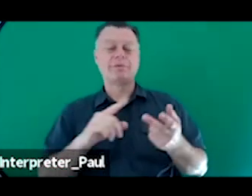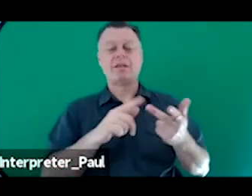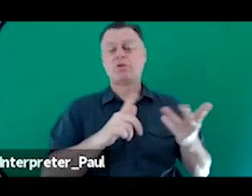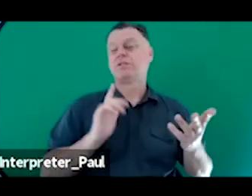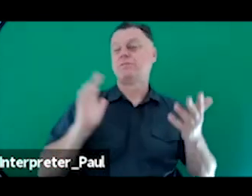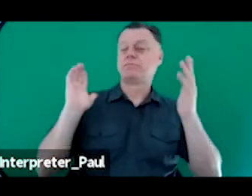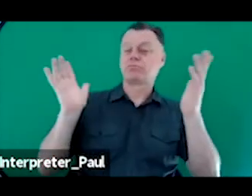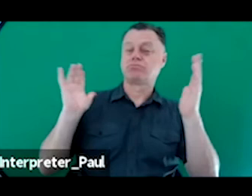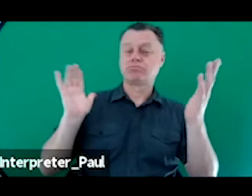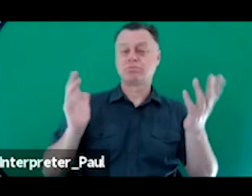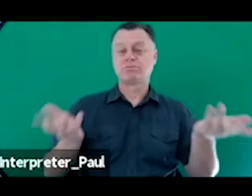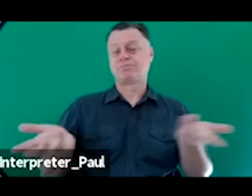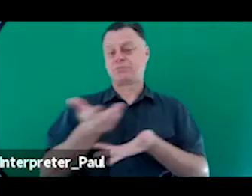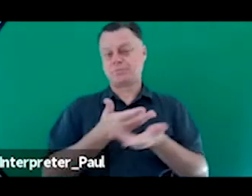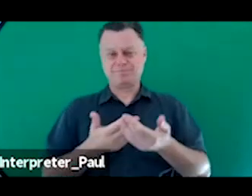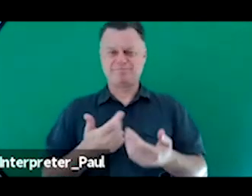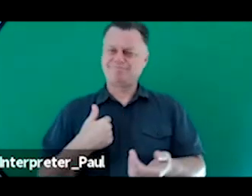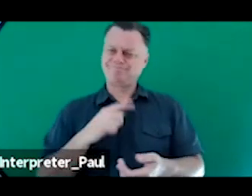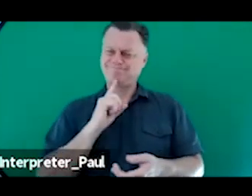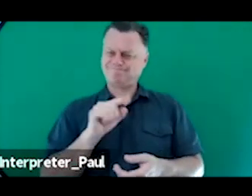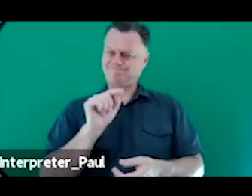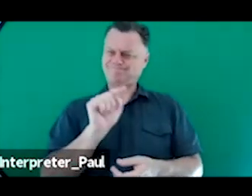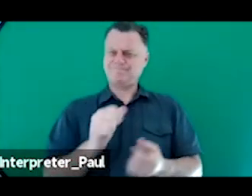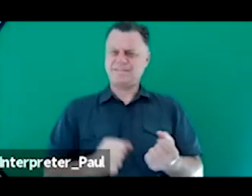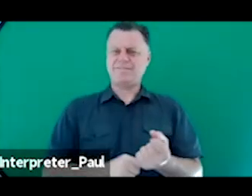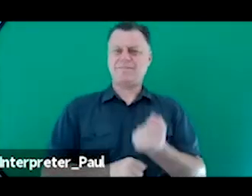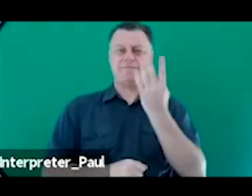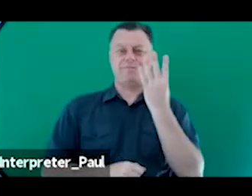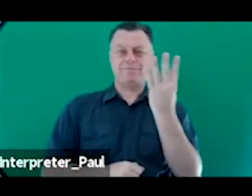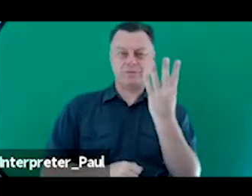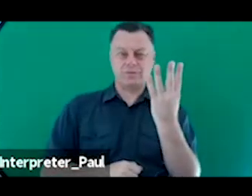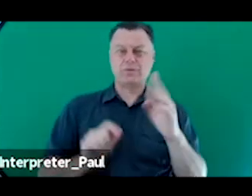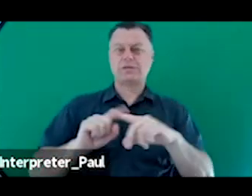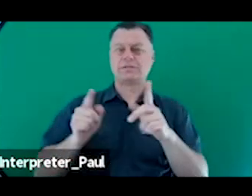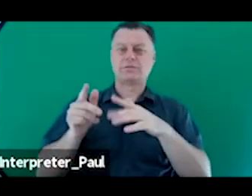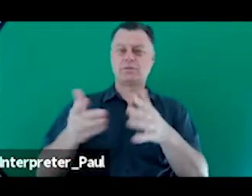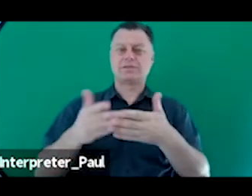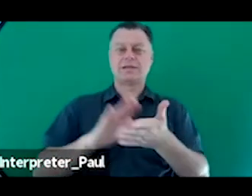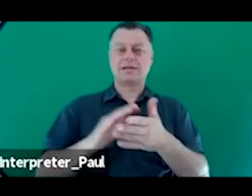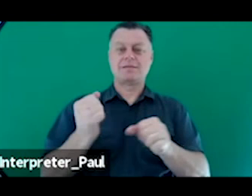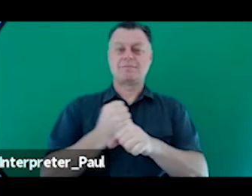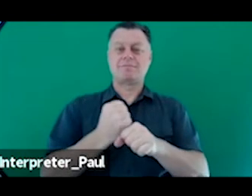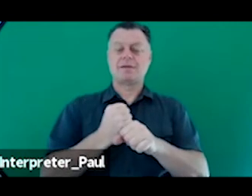I would like to suggest that there are four different ways that we can make our materials